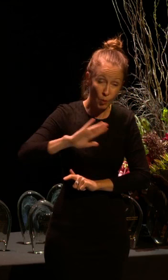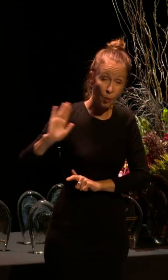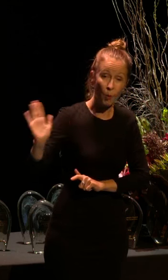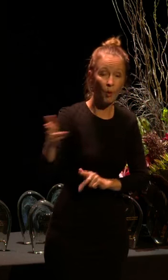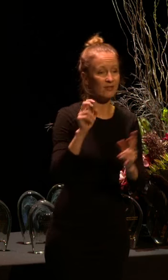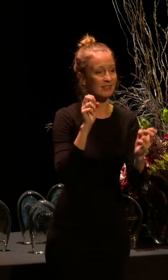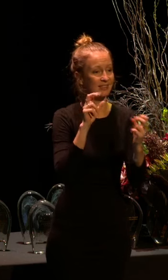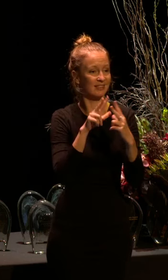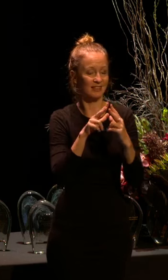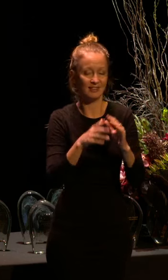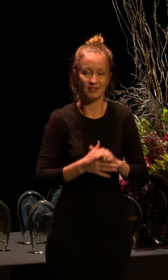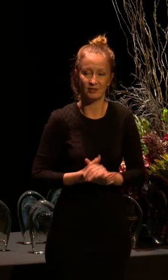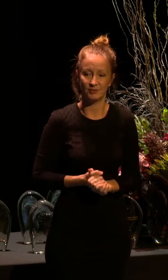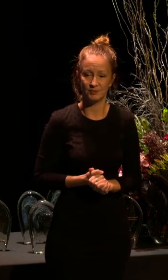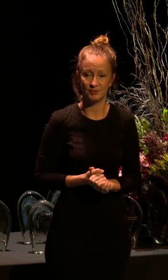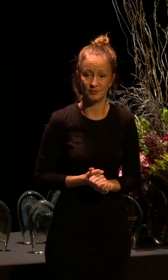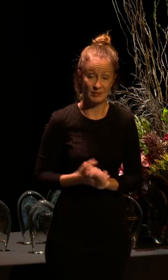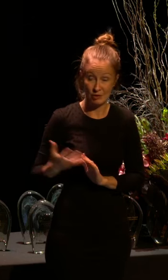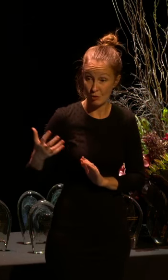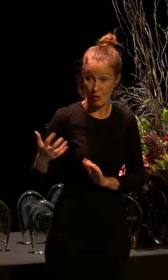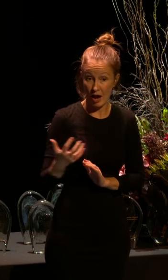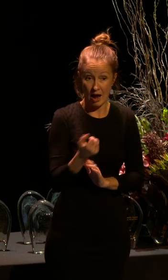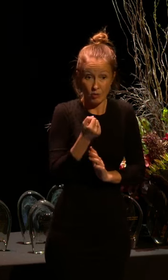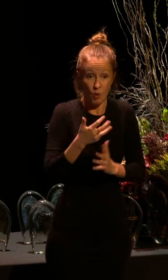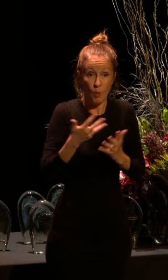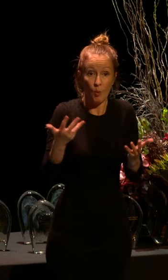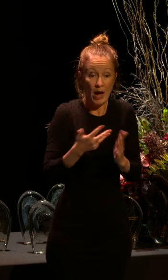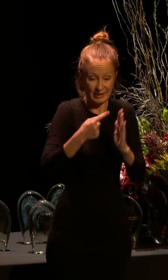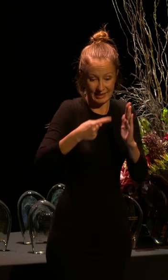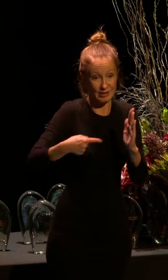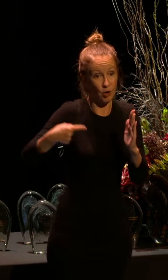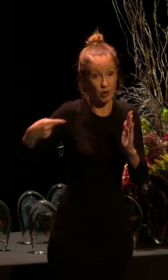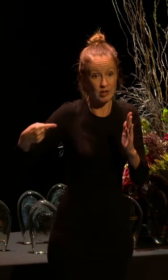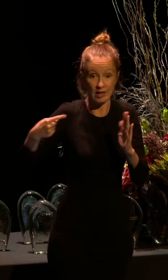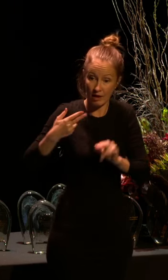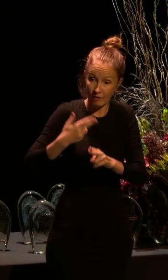"You've got to meet it. "Where will you spend eternity?"